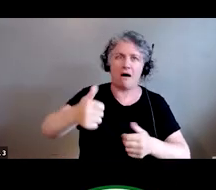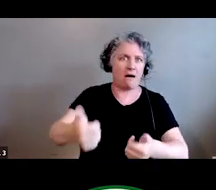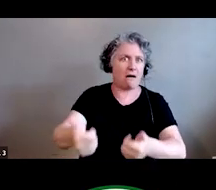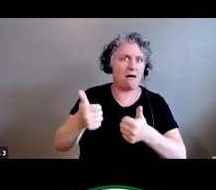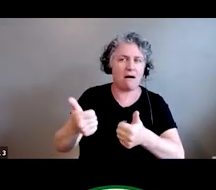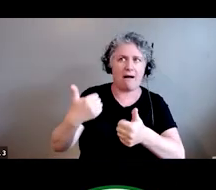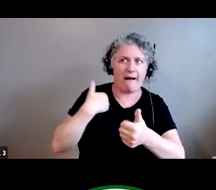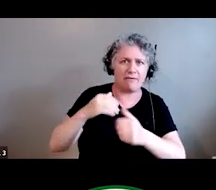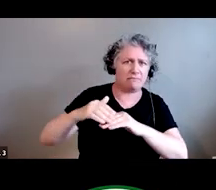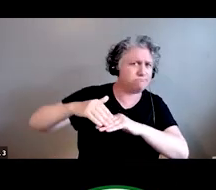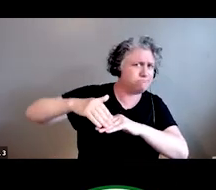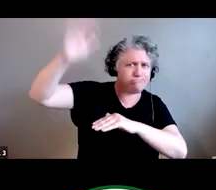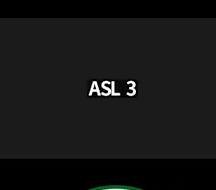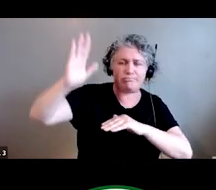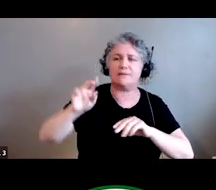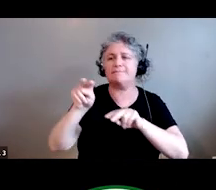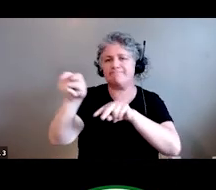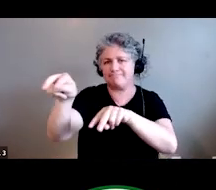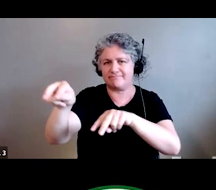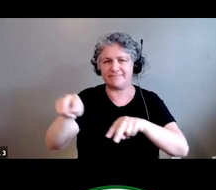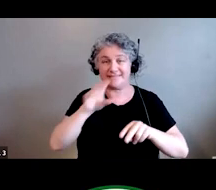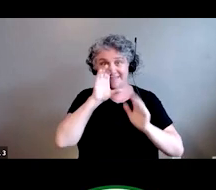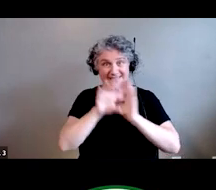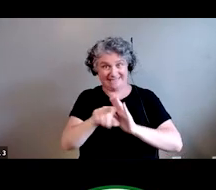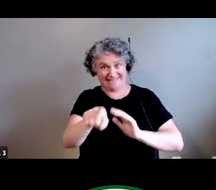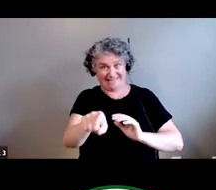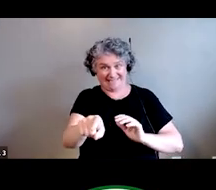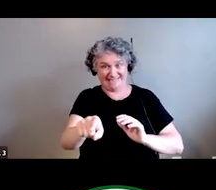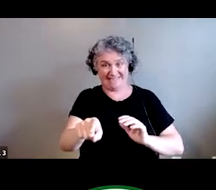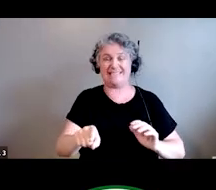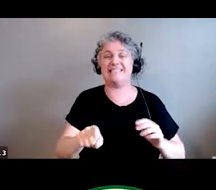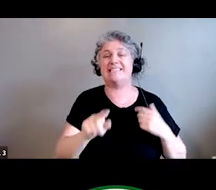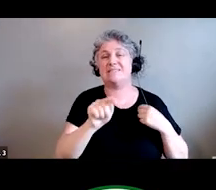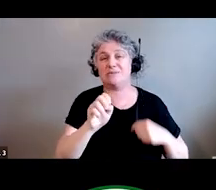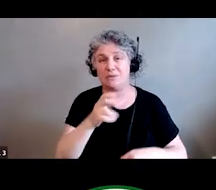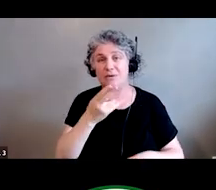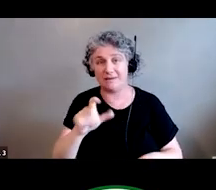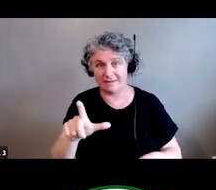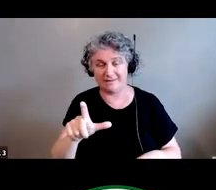Guide shows an amazing project, an amazing project delivered in partnership with the Hyde Nation and BC Parks.